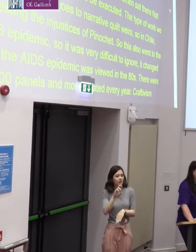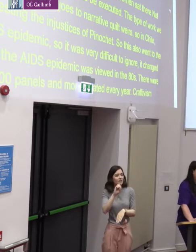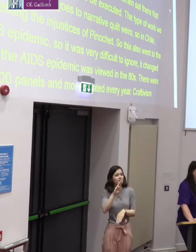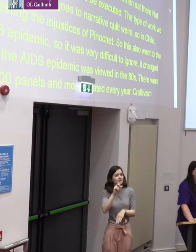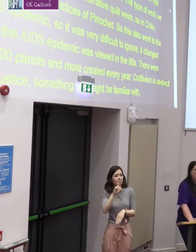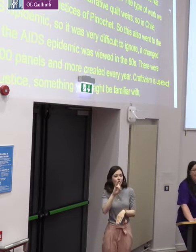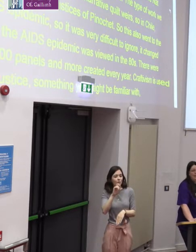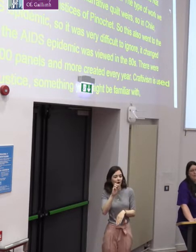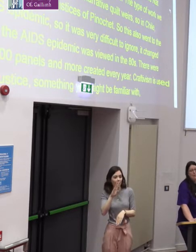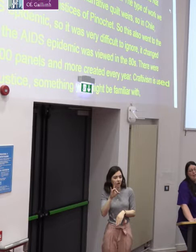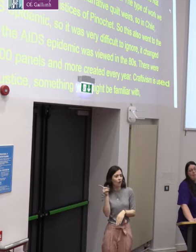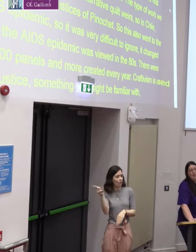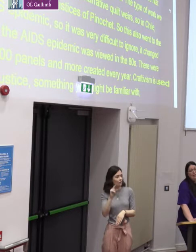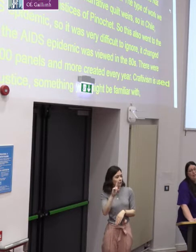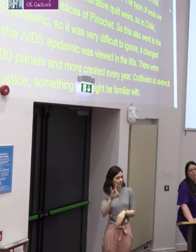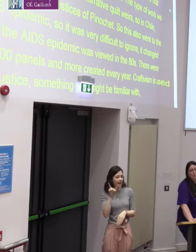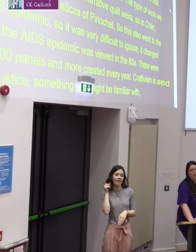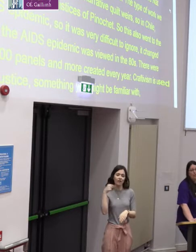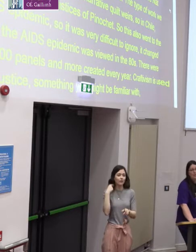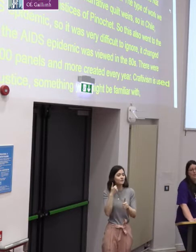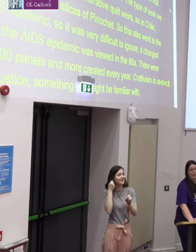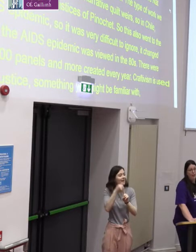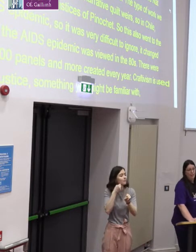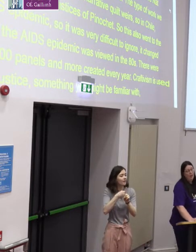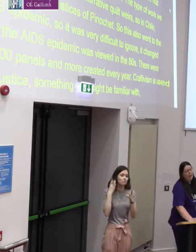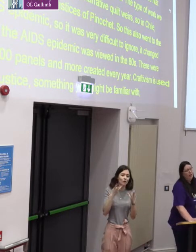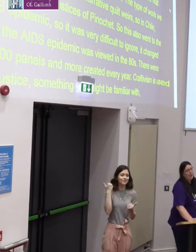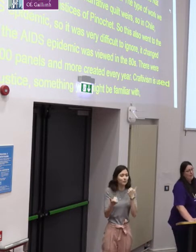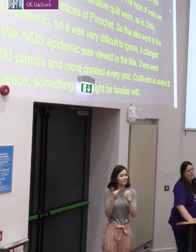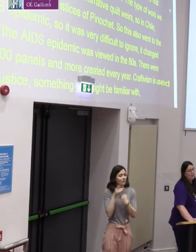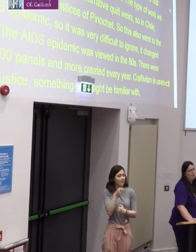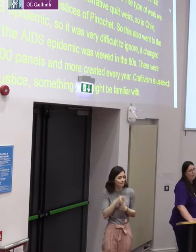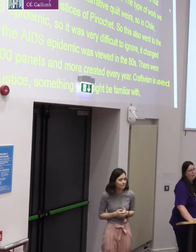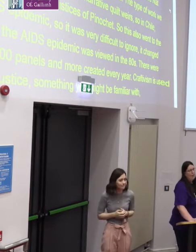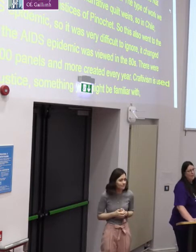So from that, there was a movement to get justice for him.